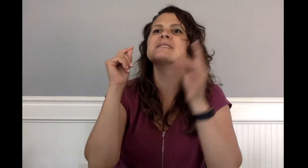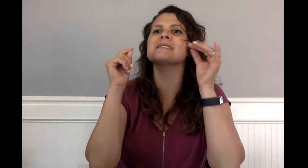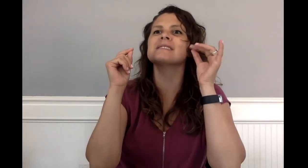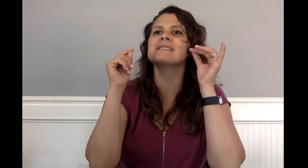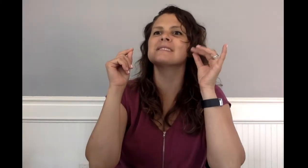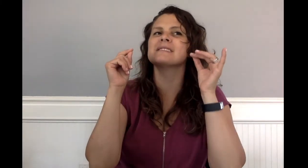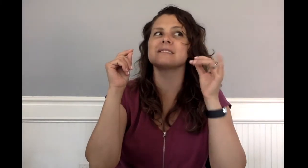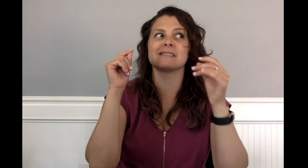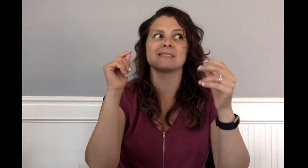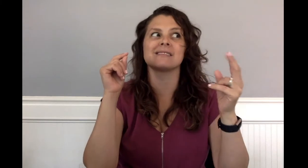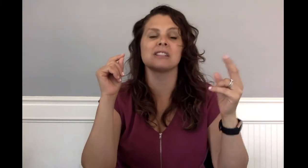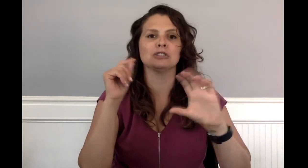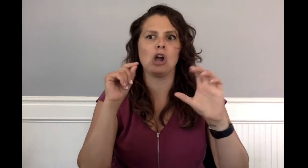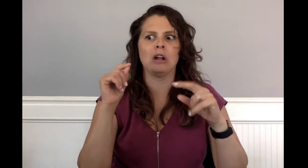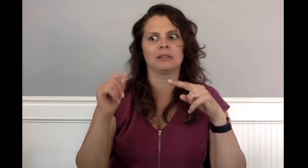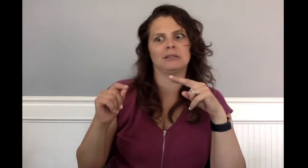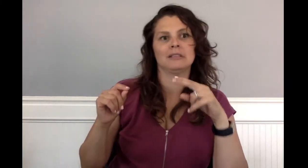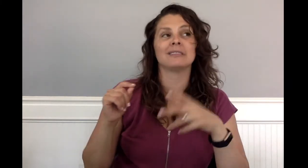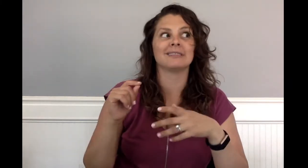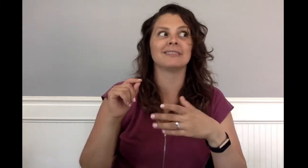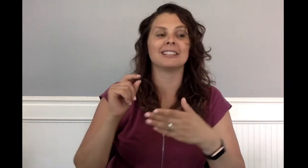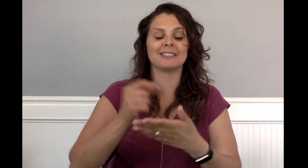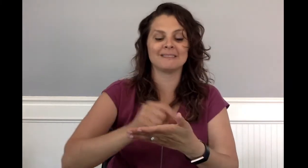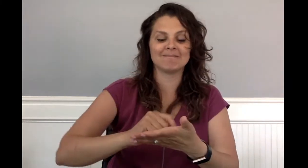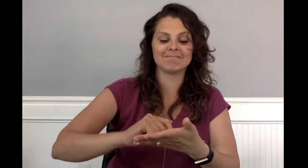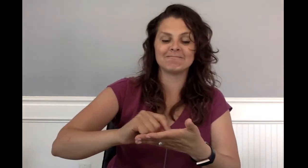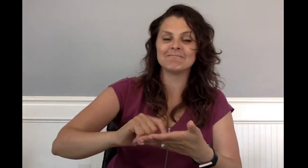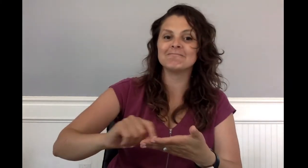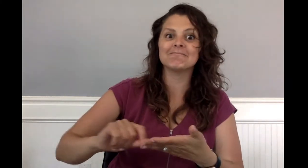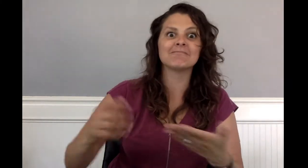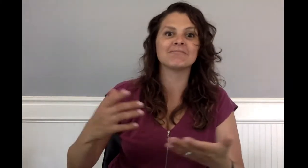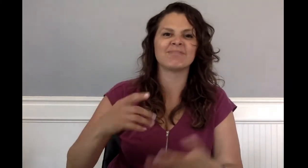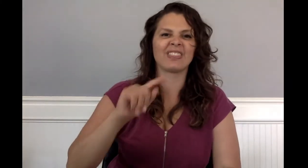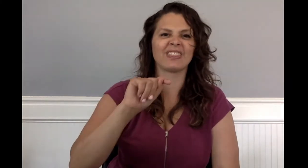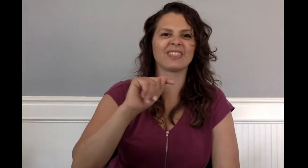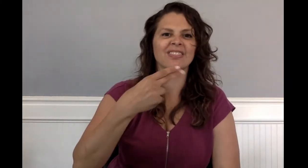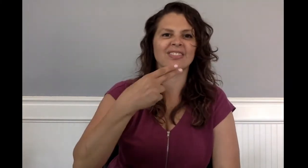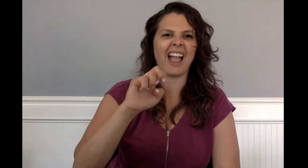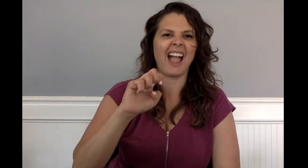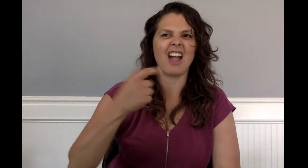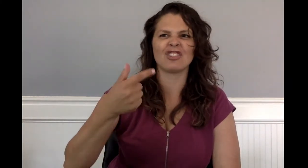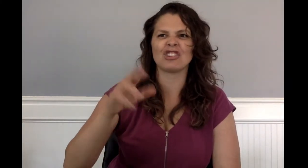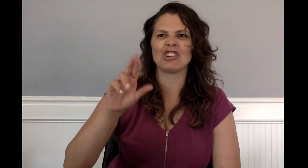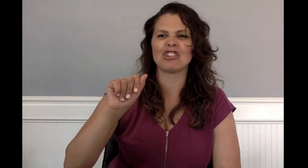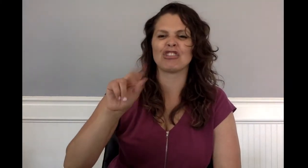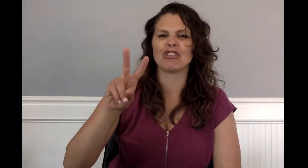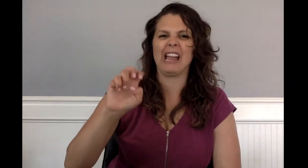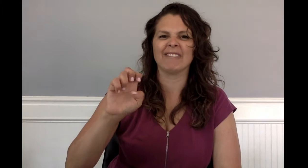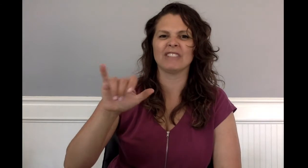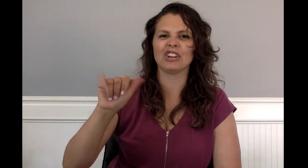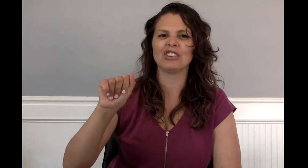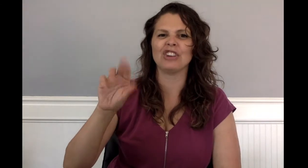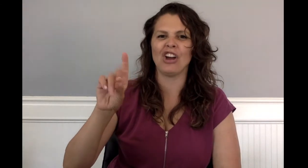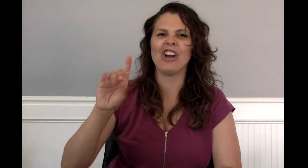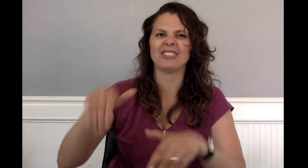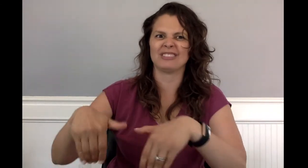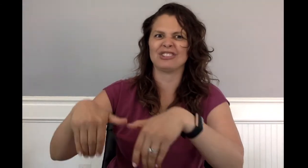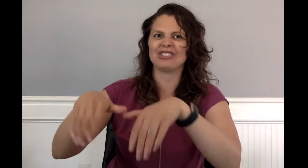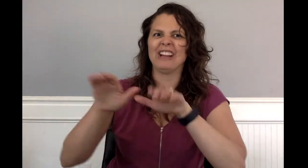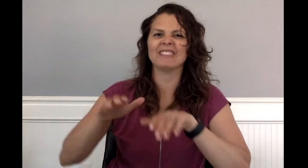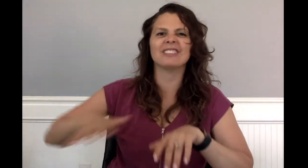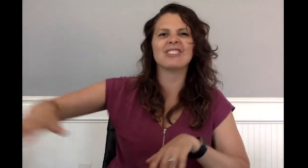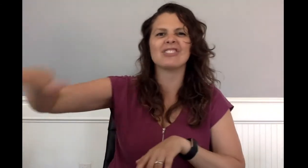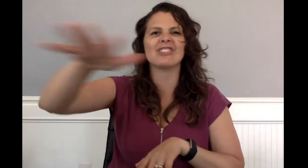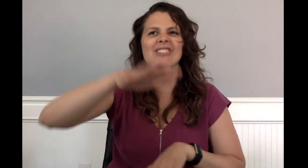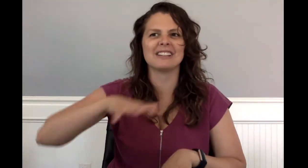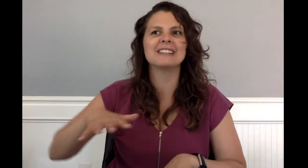When she was certain she had Charlie’s attention she wrote: “The graveyard.”